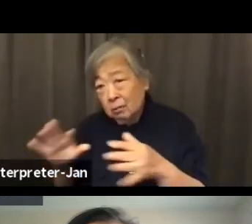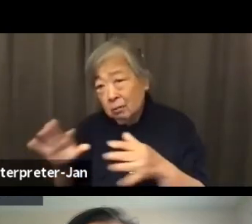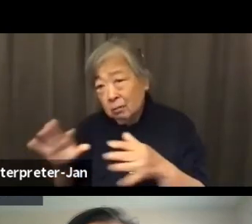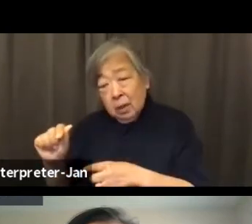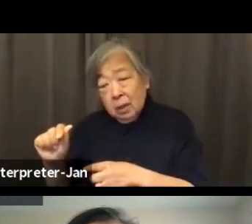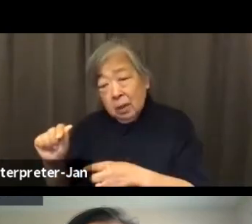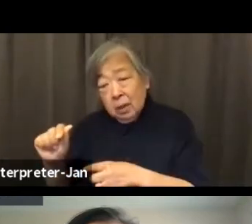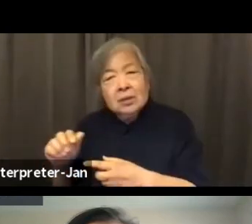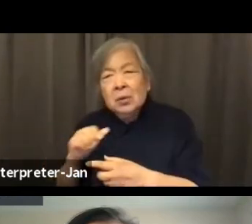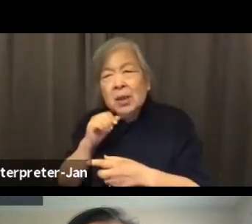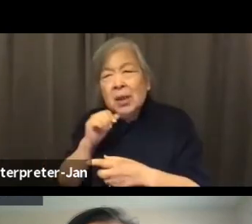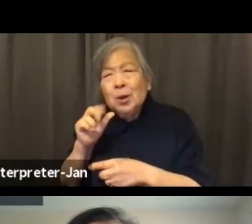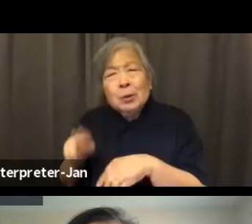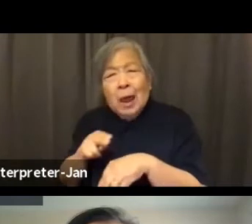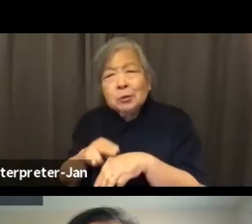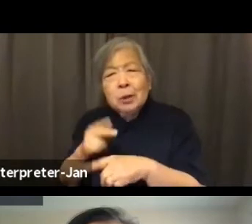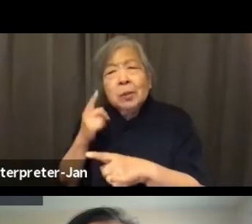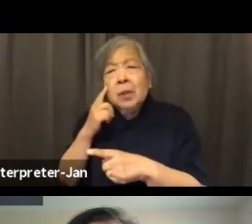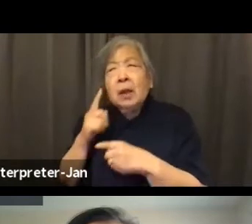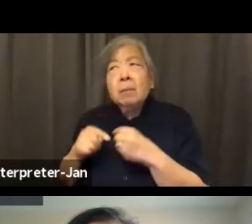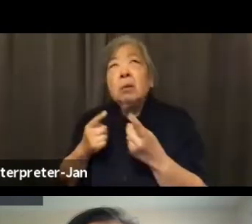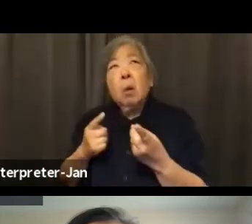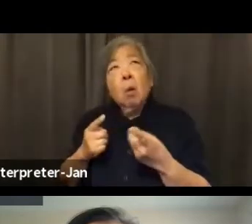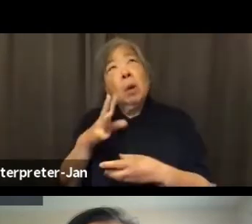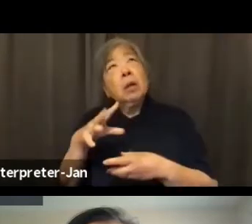default to inclusive meeting practices.